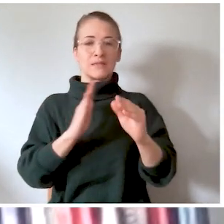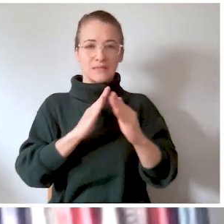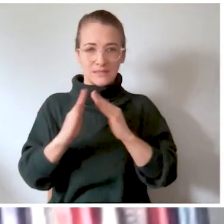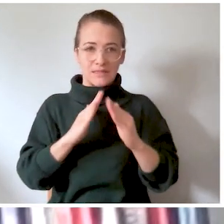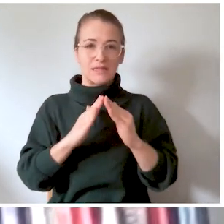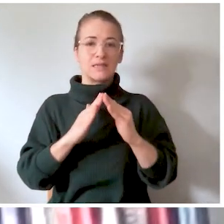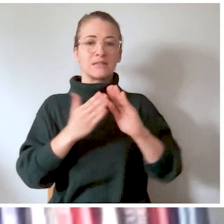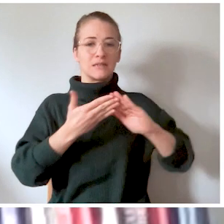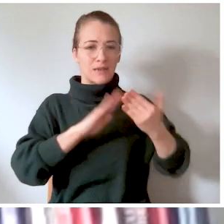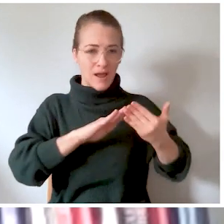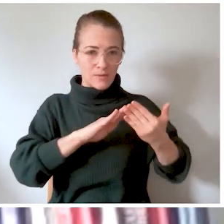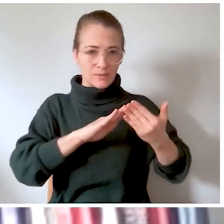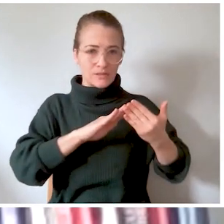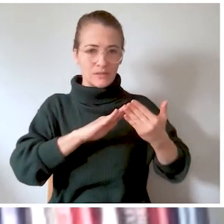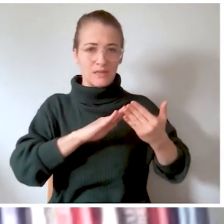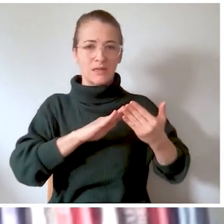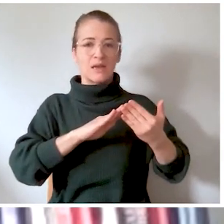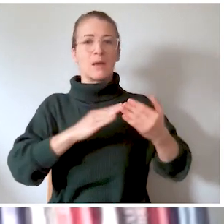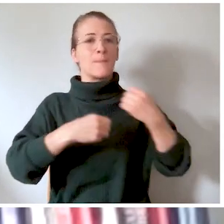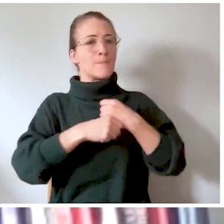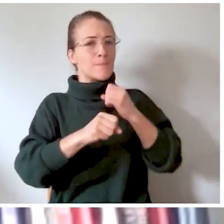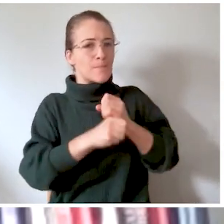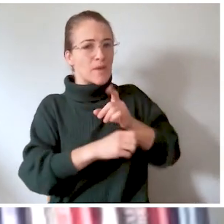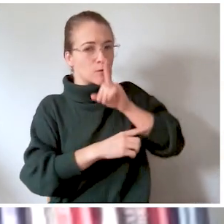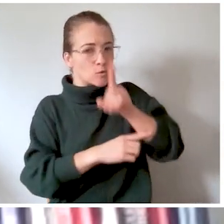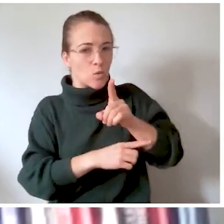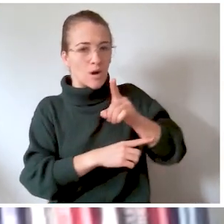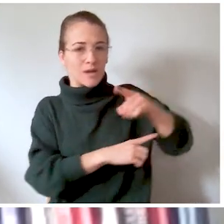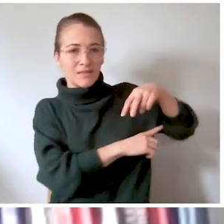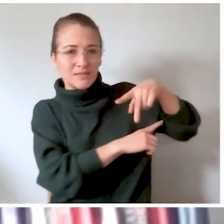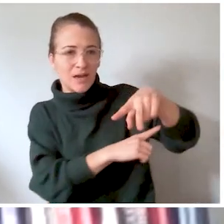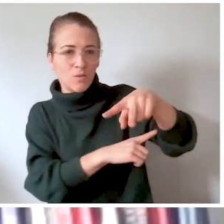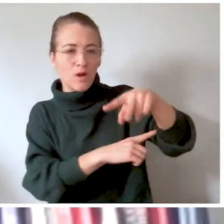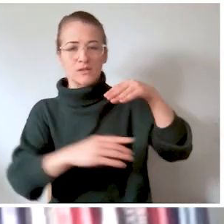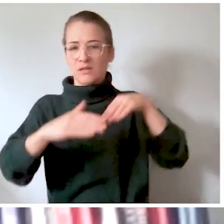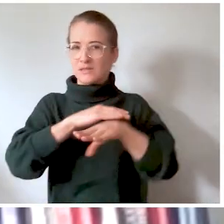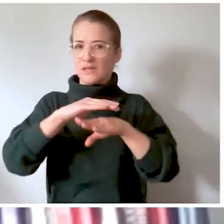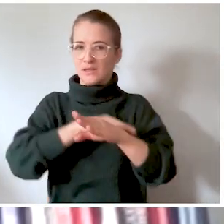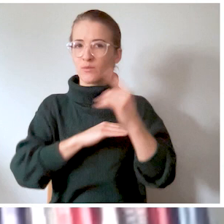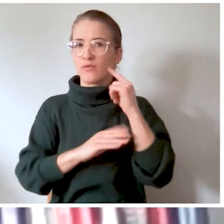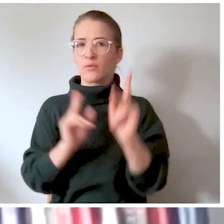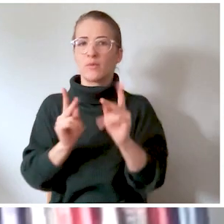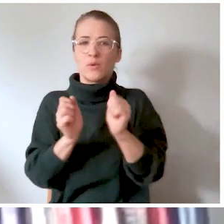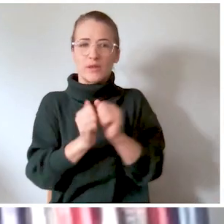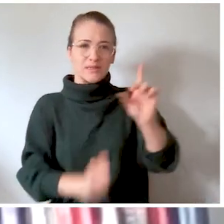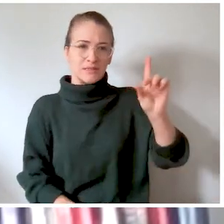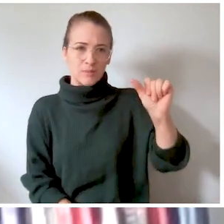and towns within those states to make sure that sidewalks are accessible to people with disabilities.